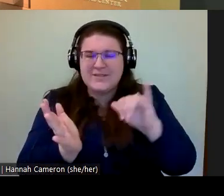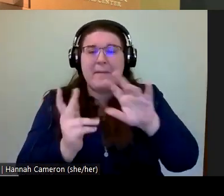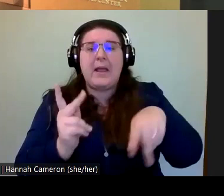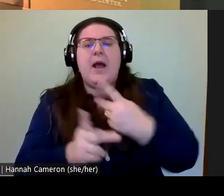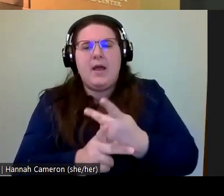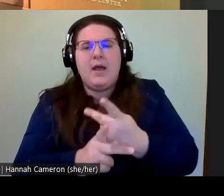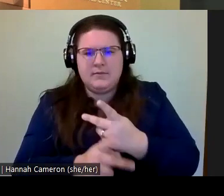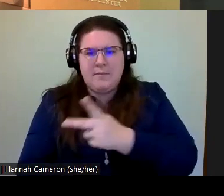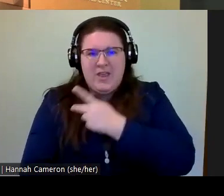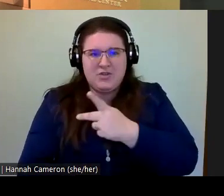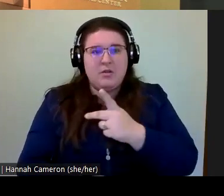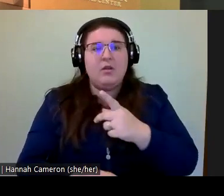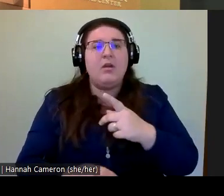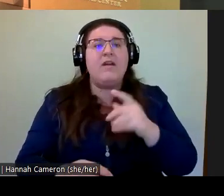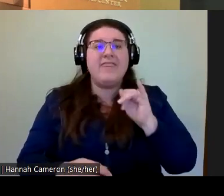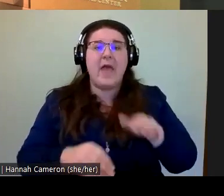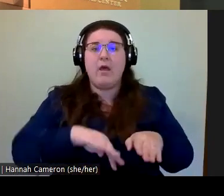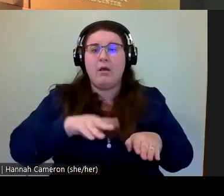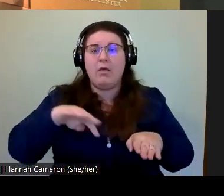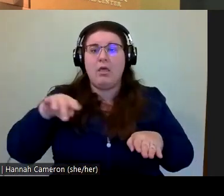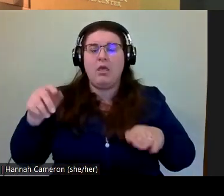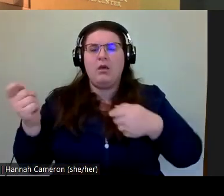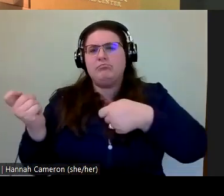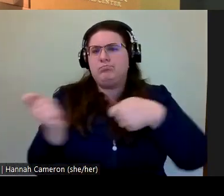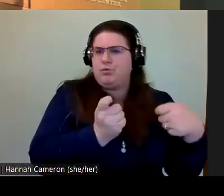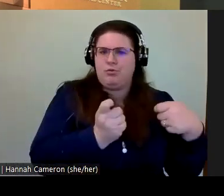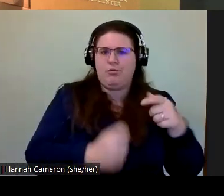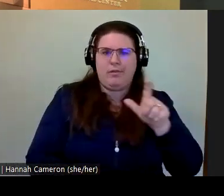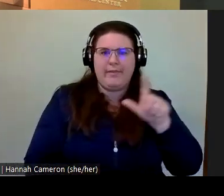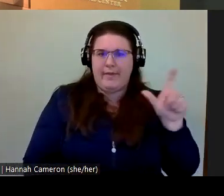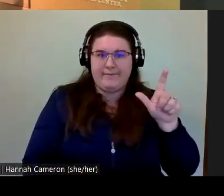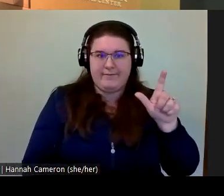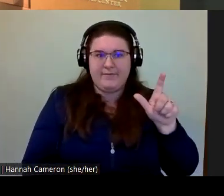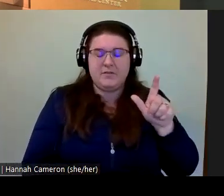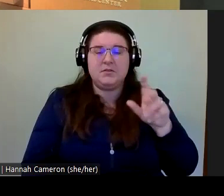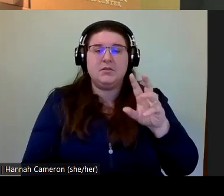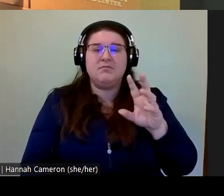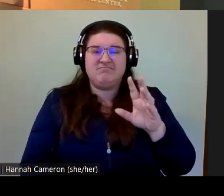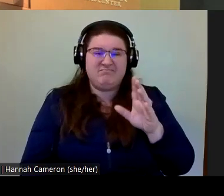over to the left there's 600 patients in that red line uh and it took on average 10 weeks for half